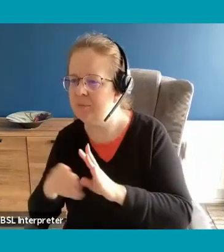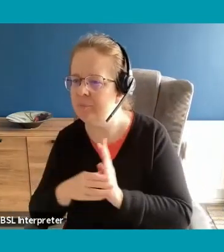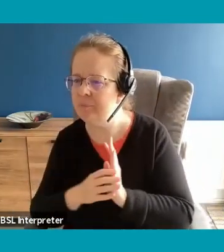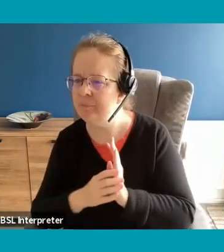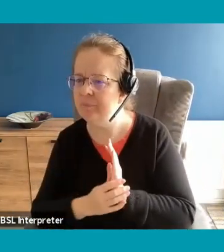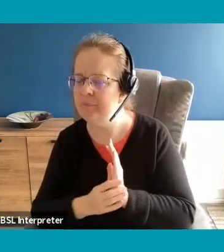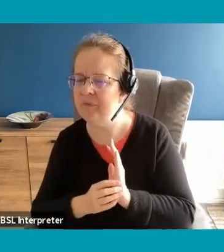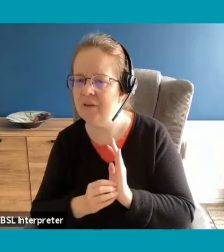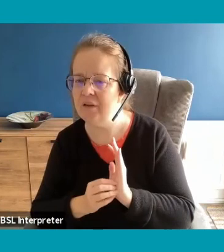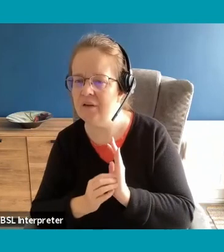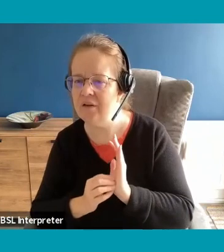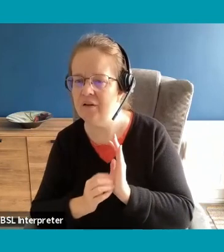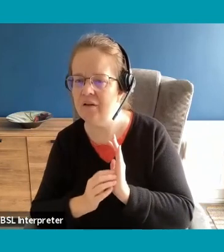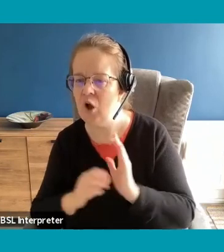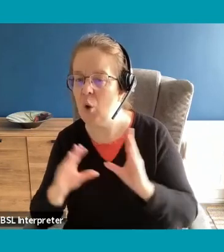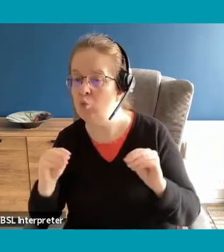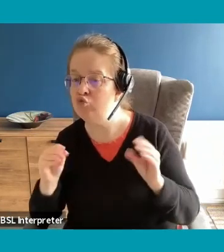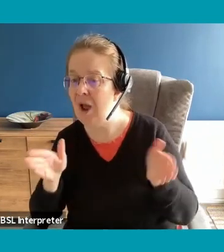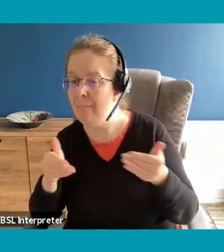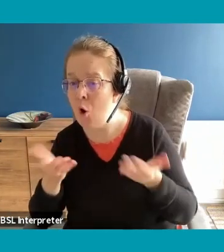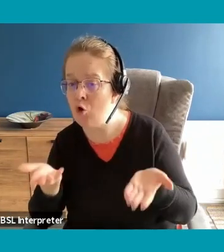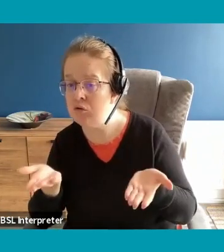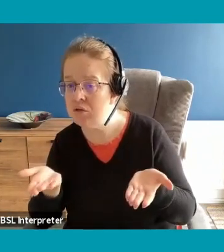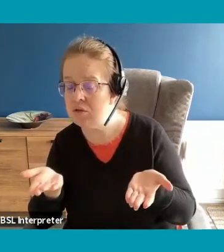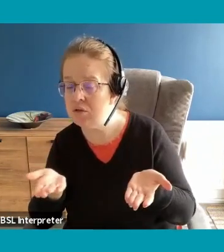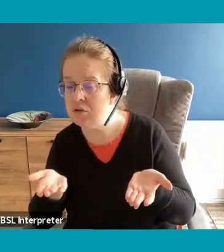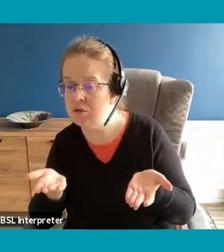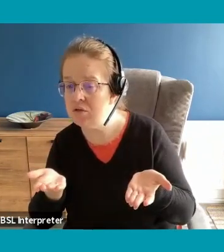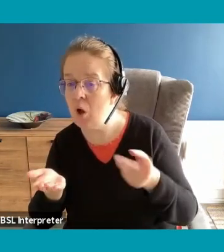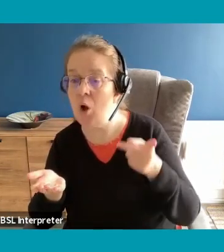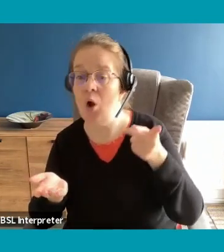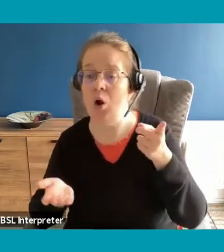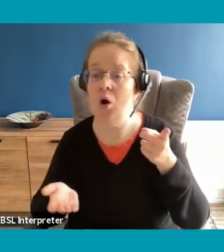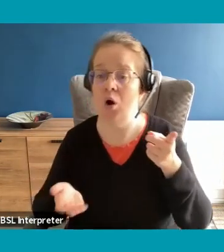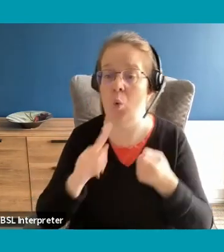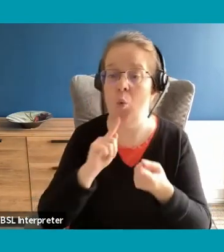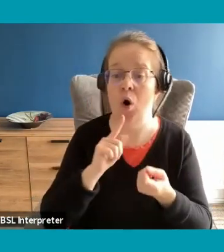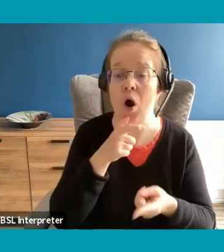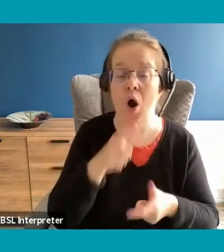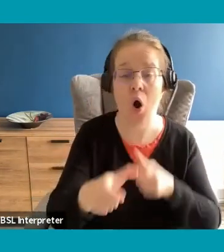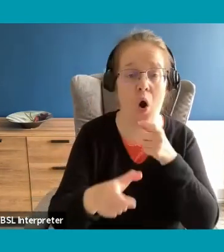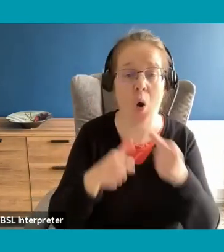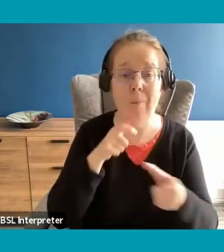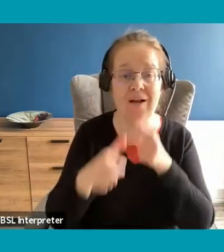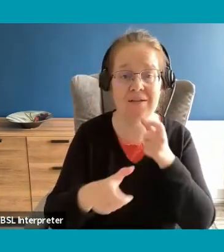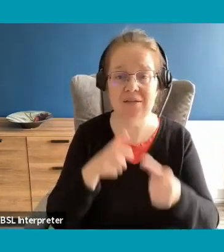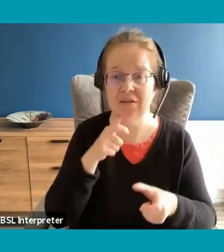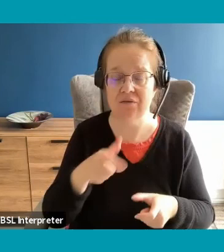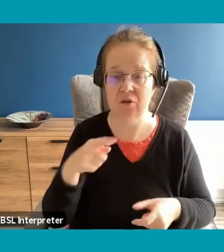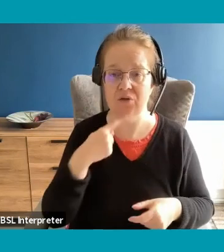Or even in their chat box, we've got some comments here from individuals who are saying that they are looking for work.